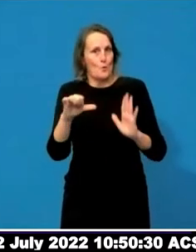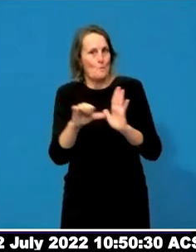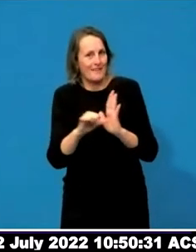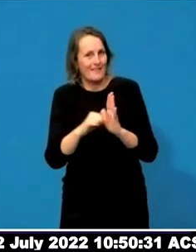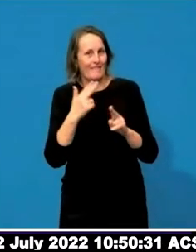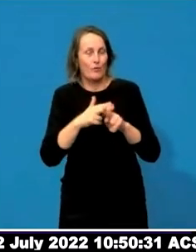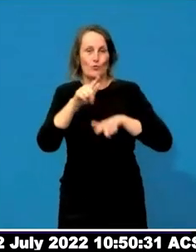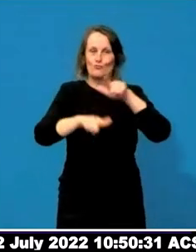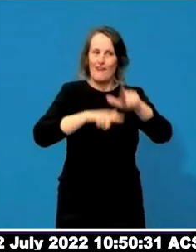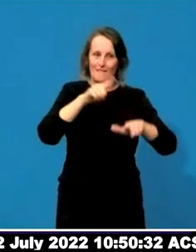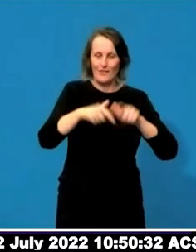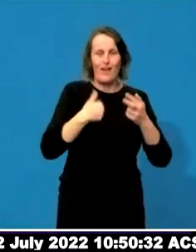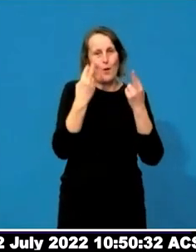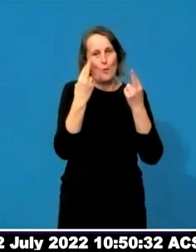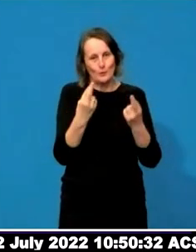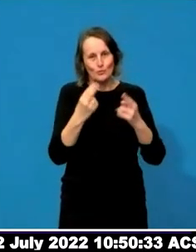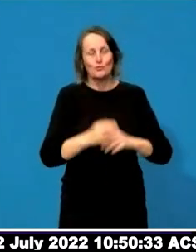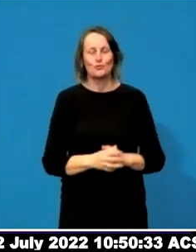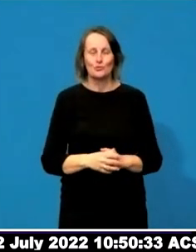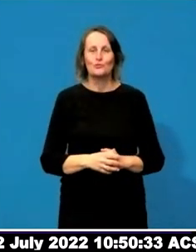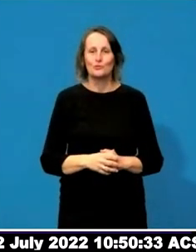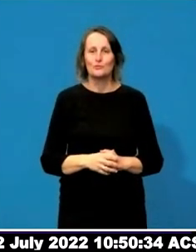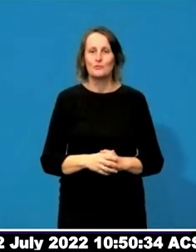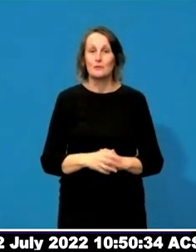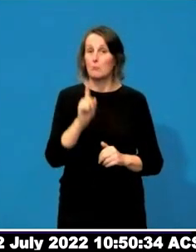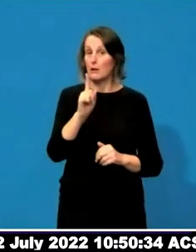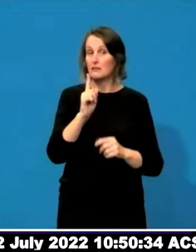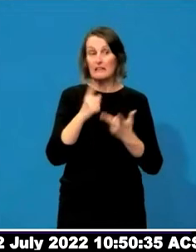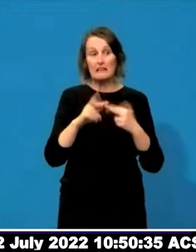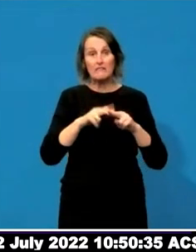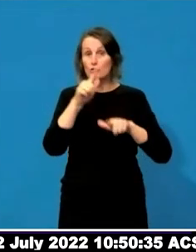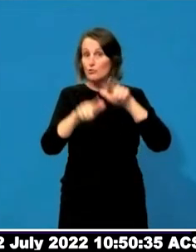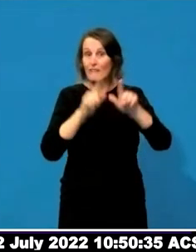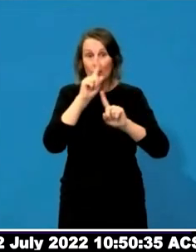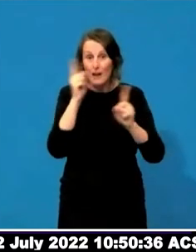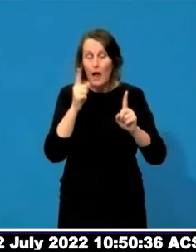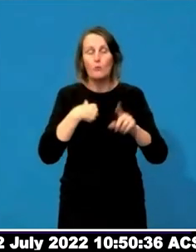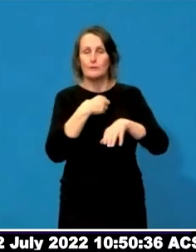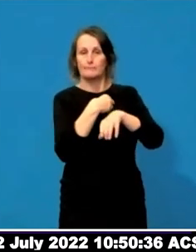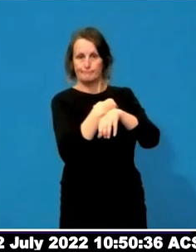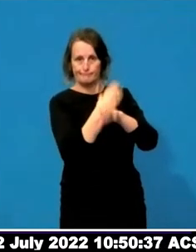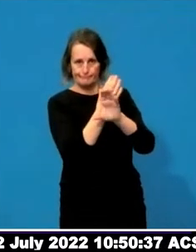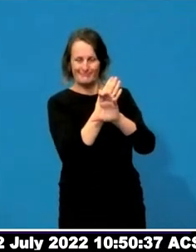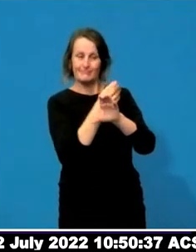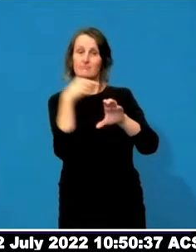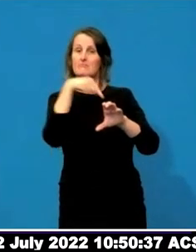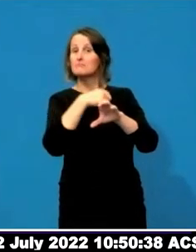but we also use video conferencing, which is - is not as effective but -